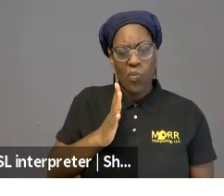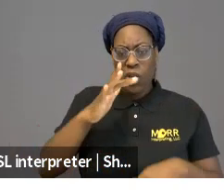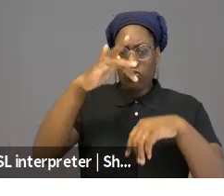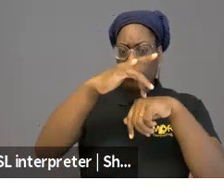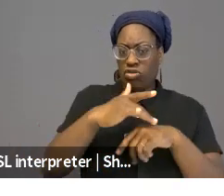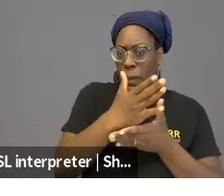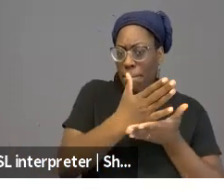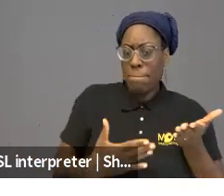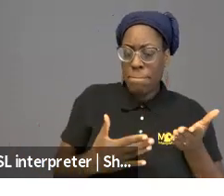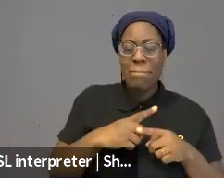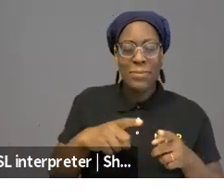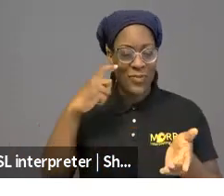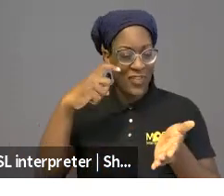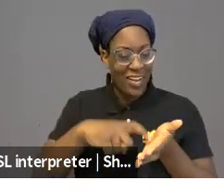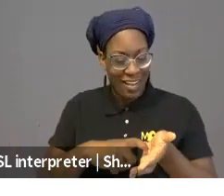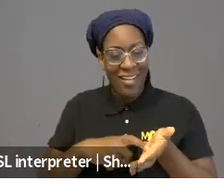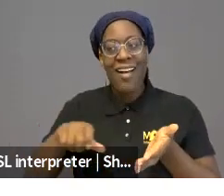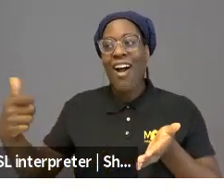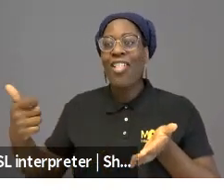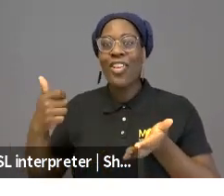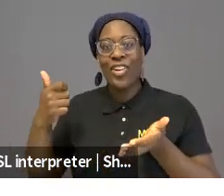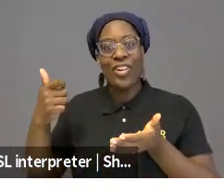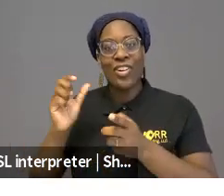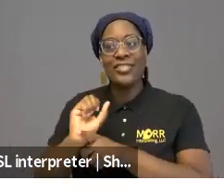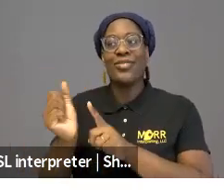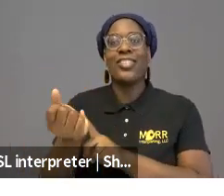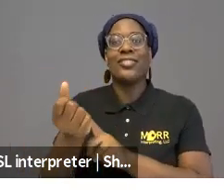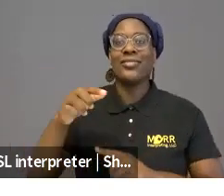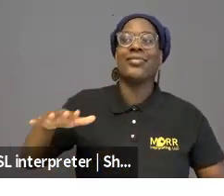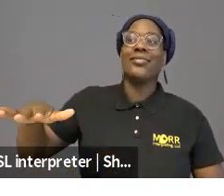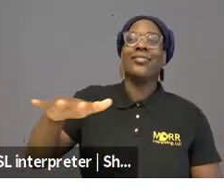the layers of interdependence we've identified and giving some clear examples of how these